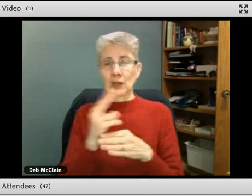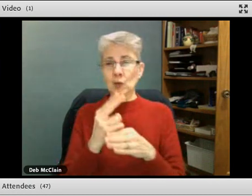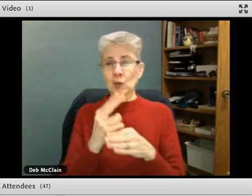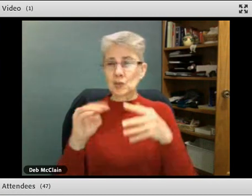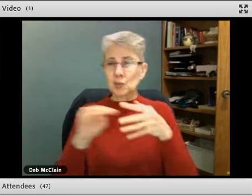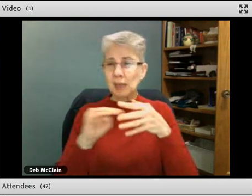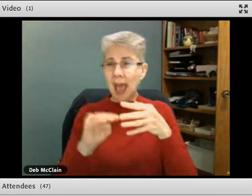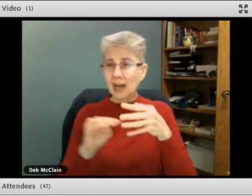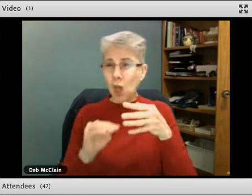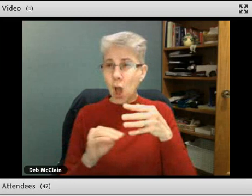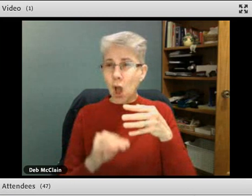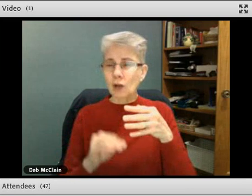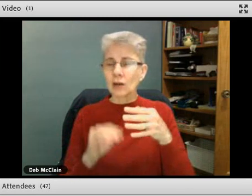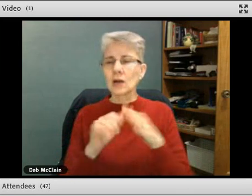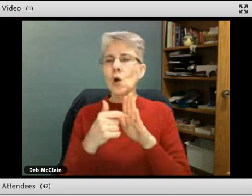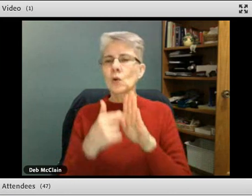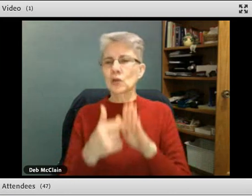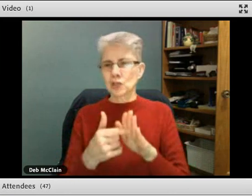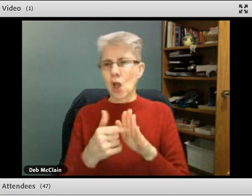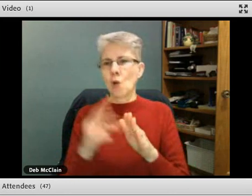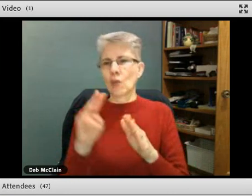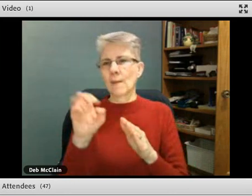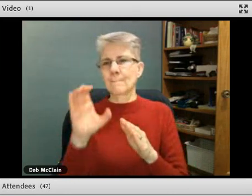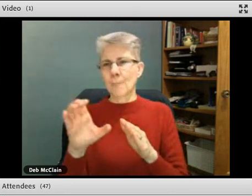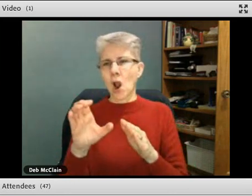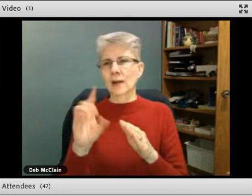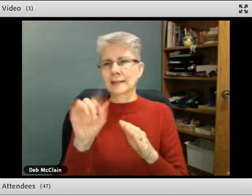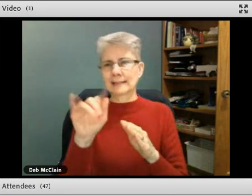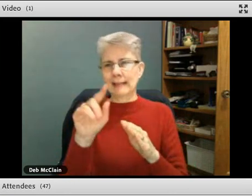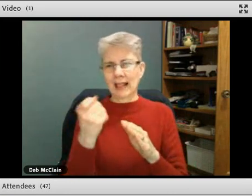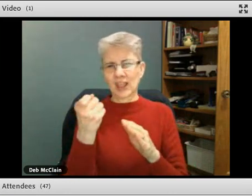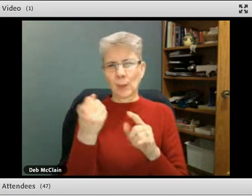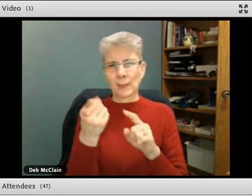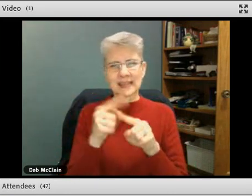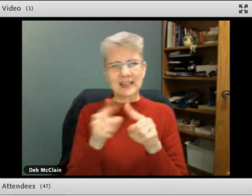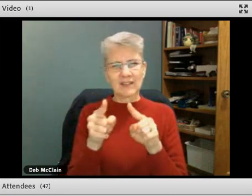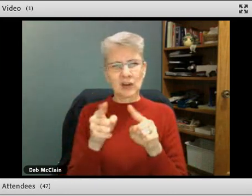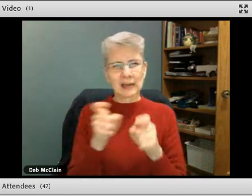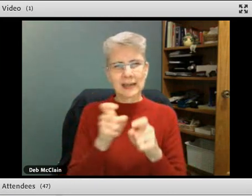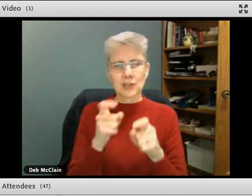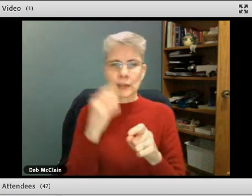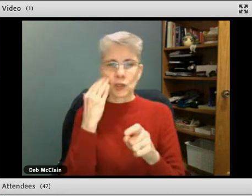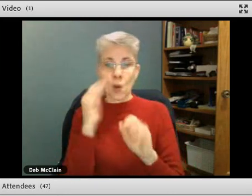And so you need to know how you input that MARC data and how the MARC data you might upload into that system